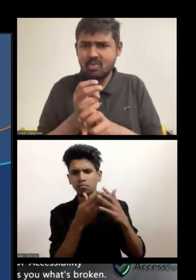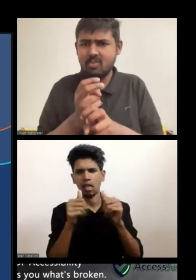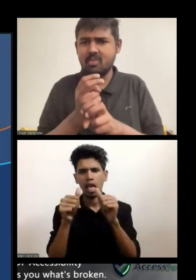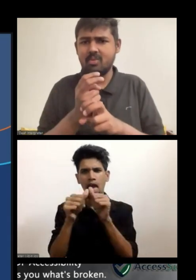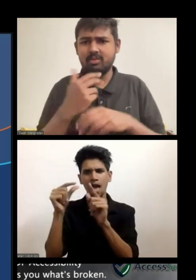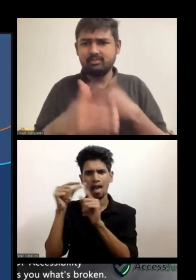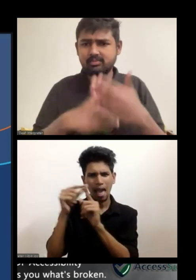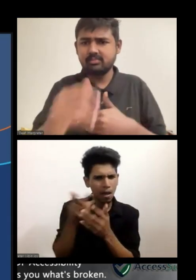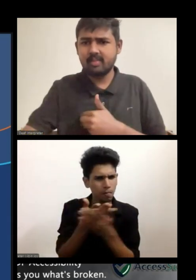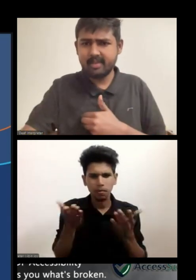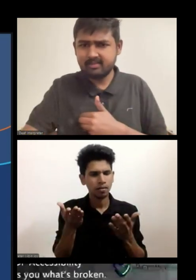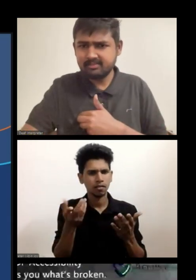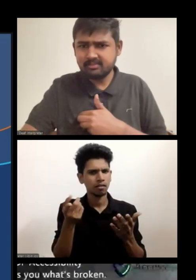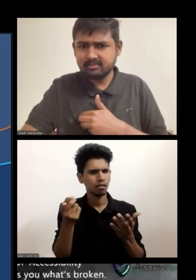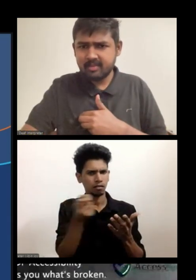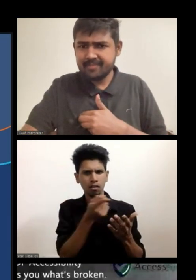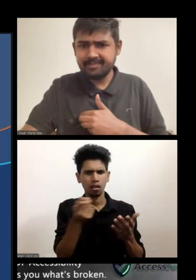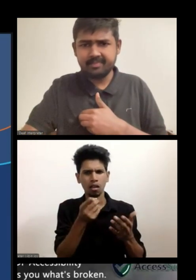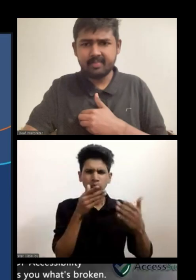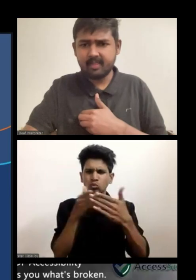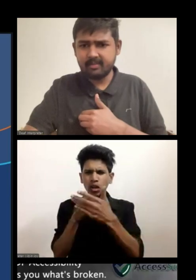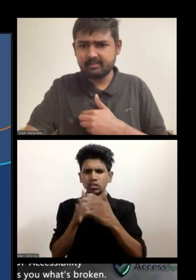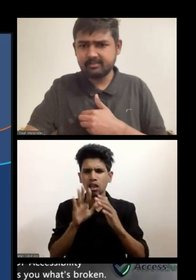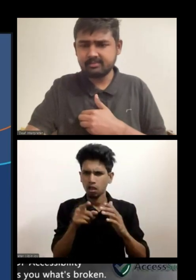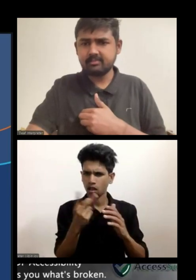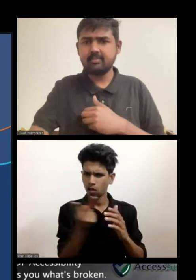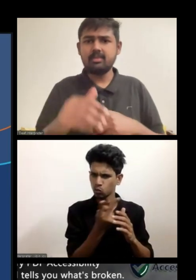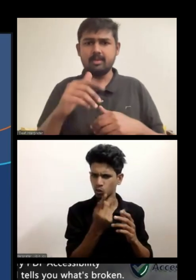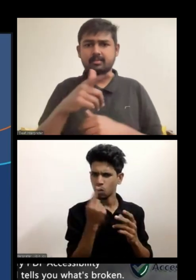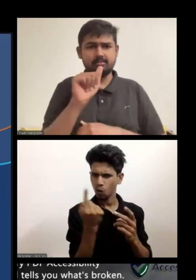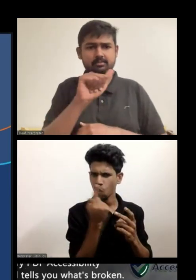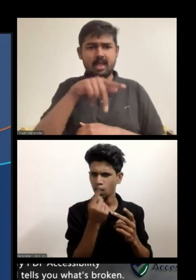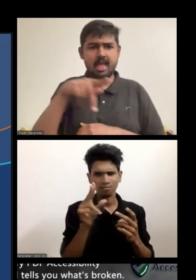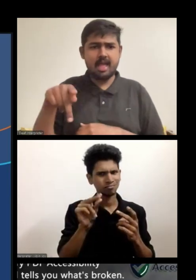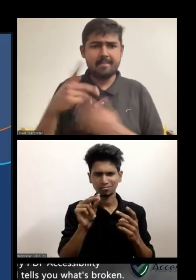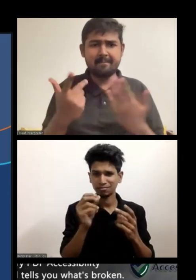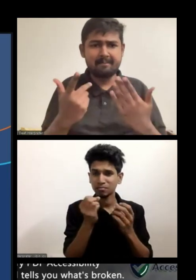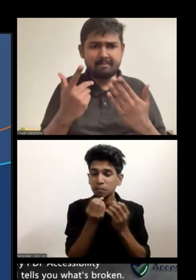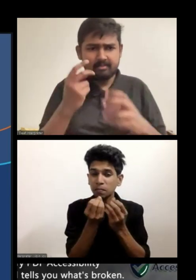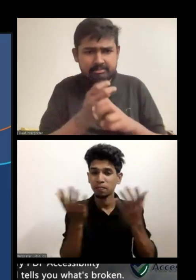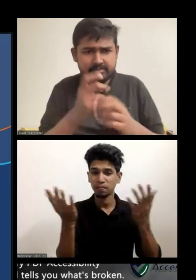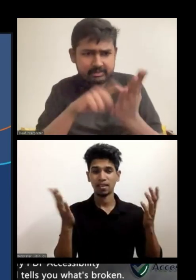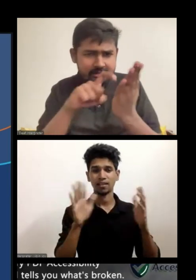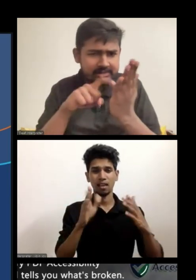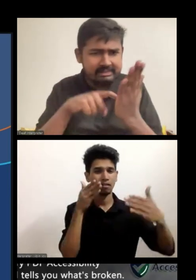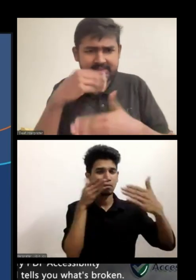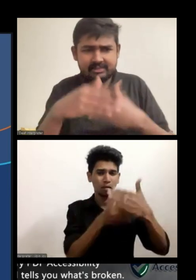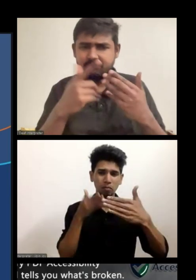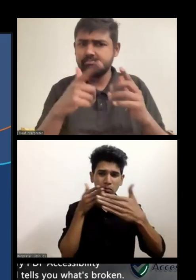One of the biggest barriers still lives here with us and we face in our daily life. That is the PDF.